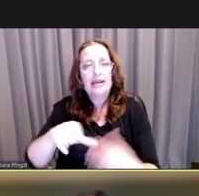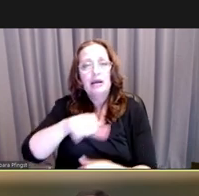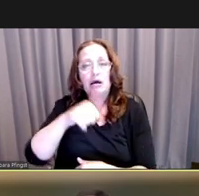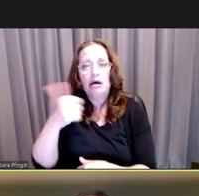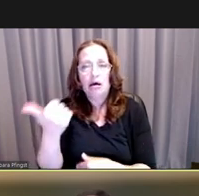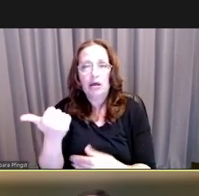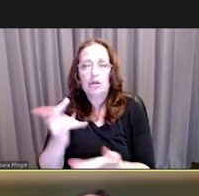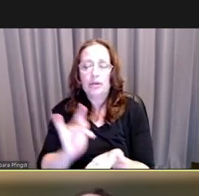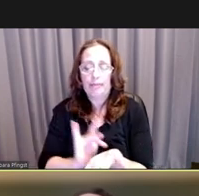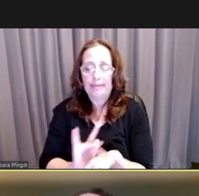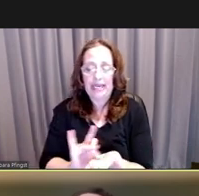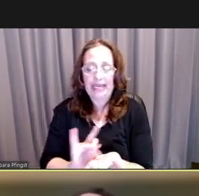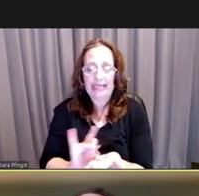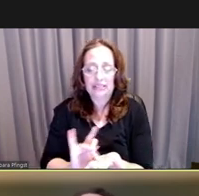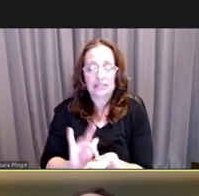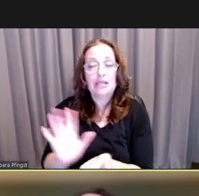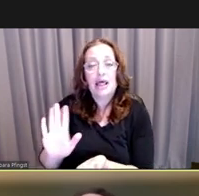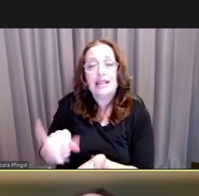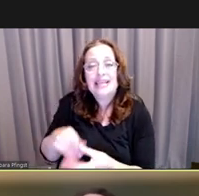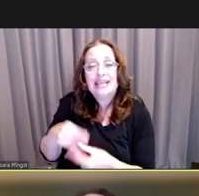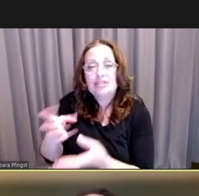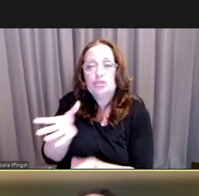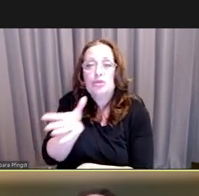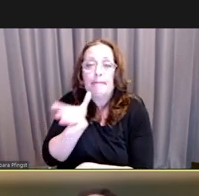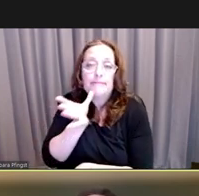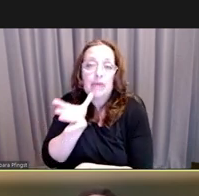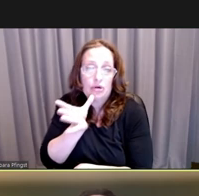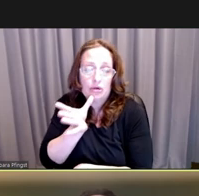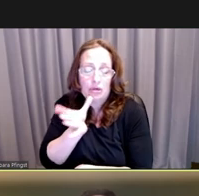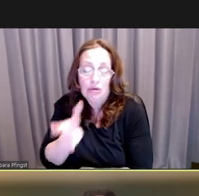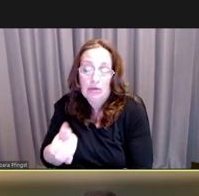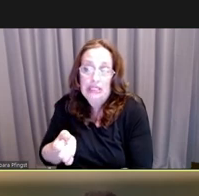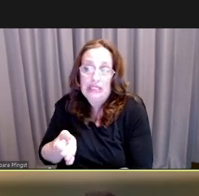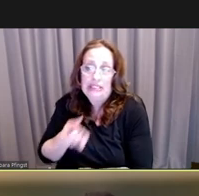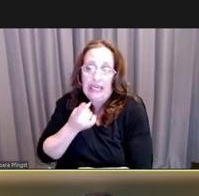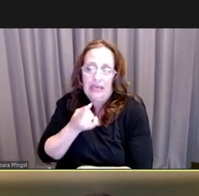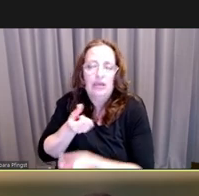That can put the child at risk for hearing loss from that cause.